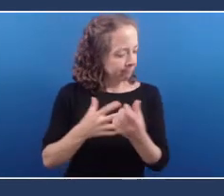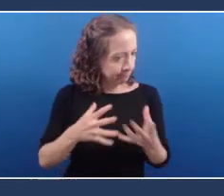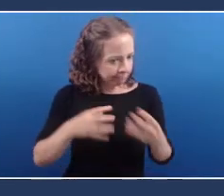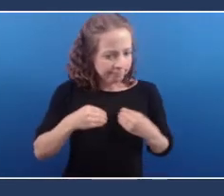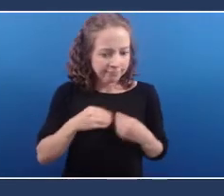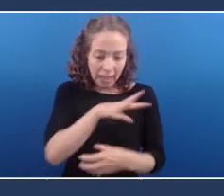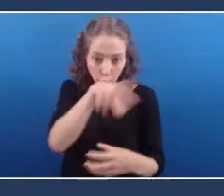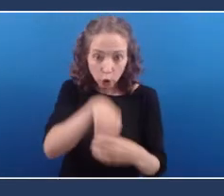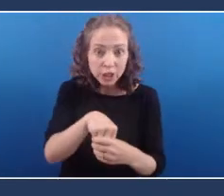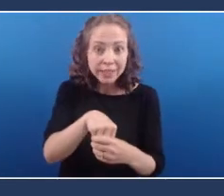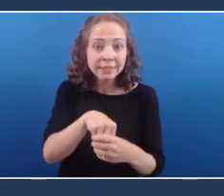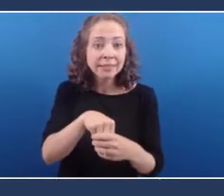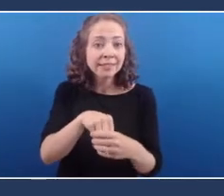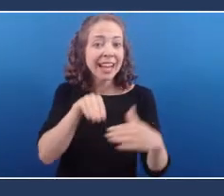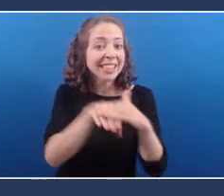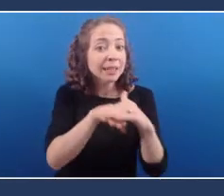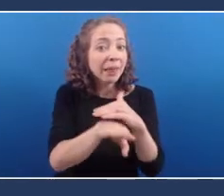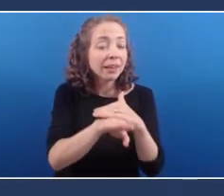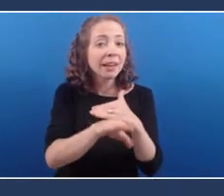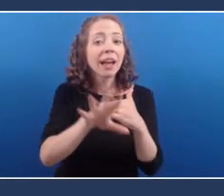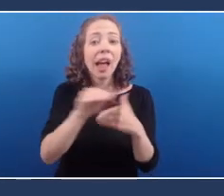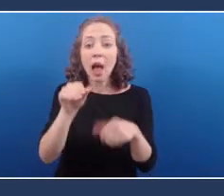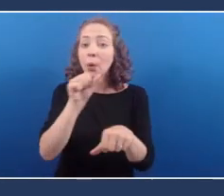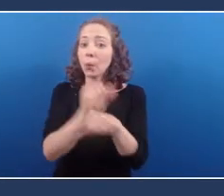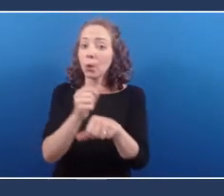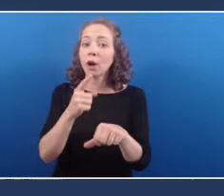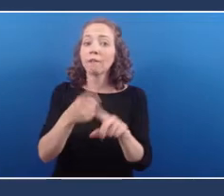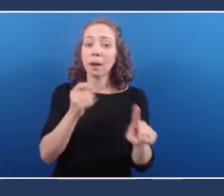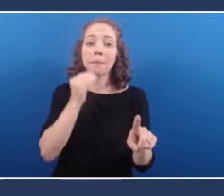and work from home during May, Mental Health Awareness Month,